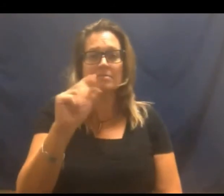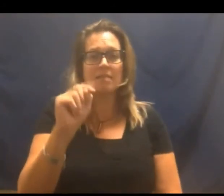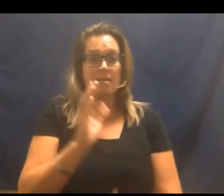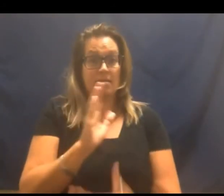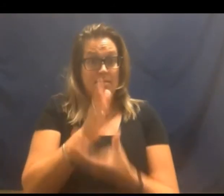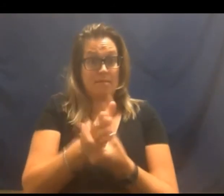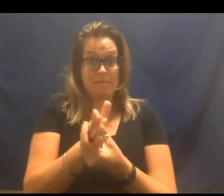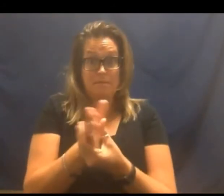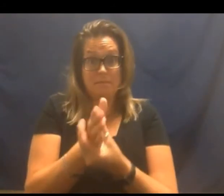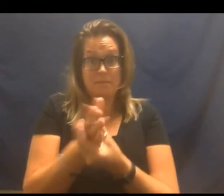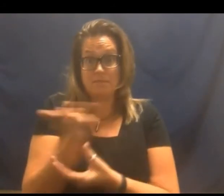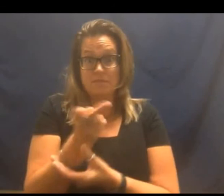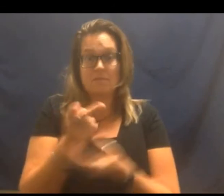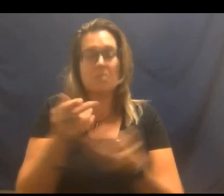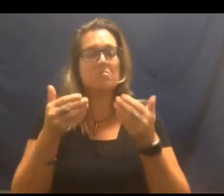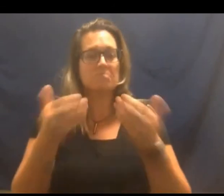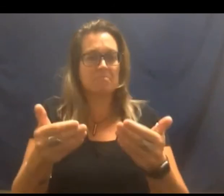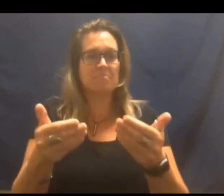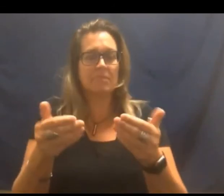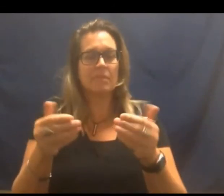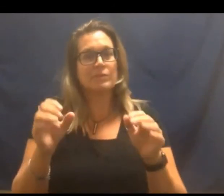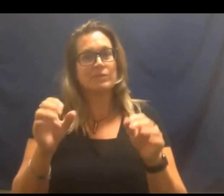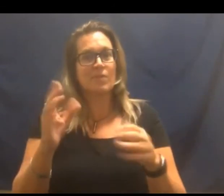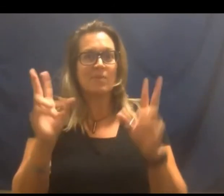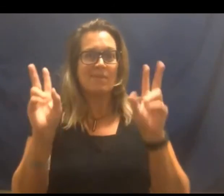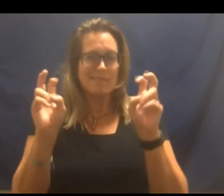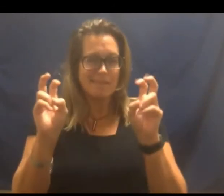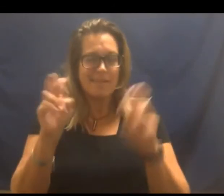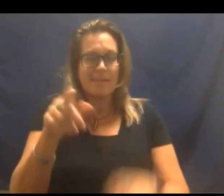had happened within them and Scott was kind of an intermediary to help them get